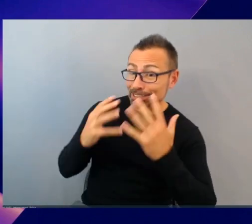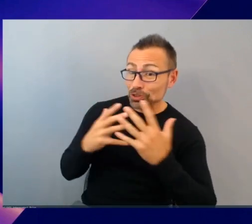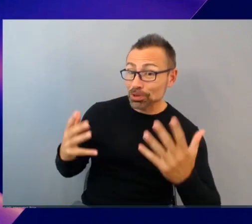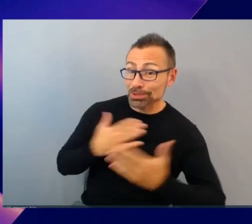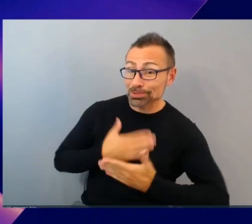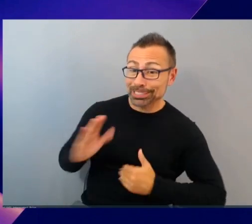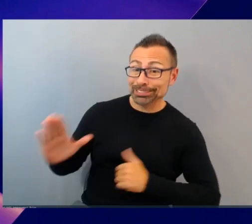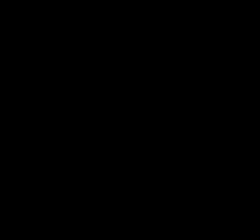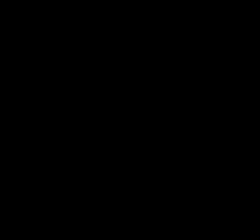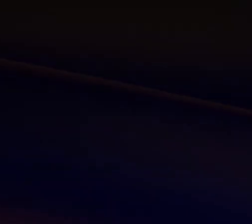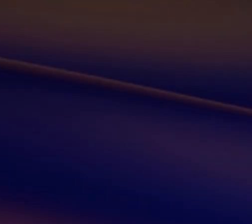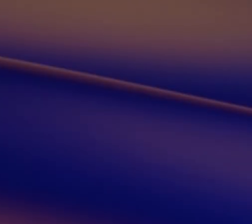Thank you.